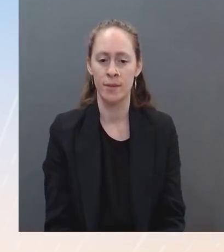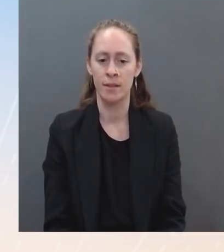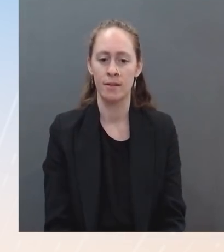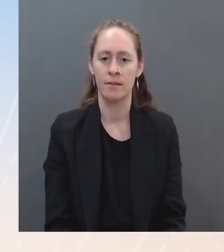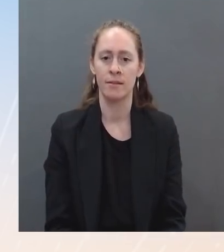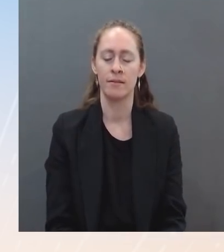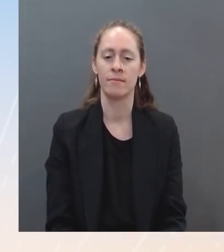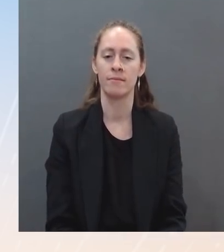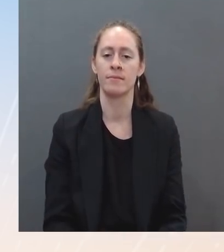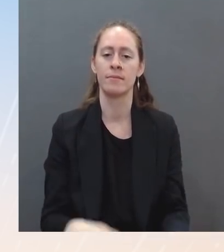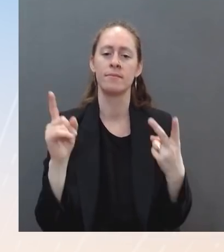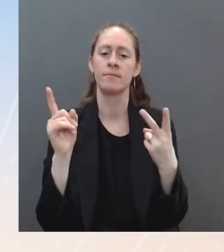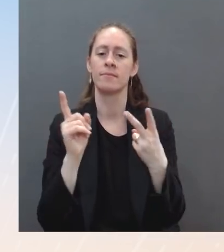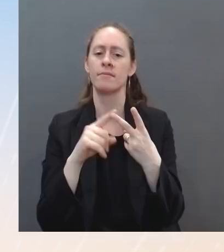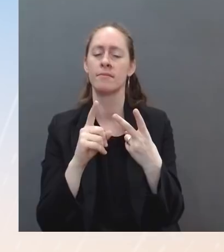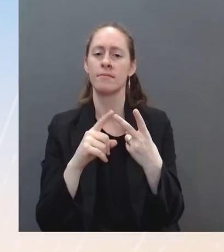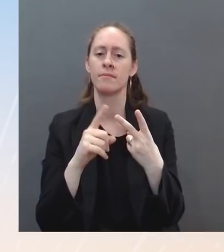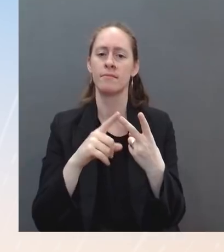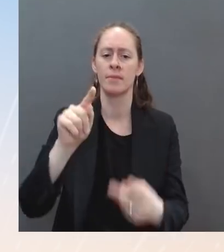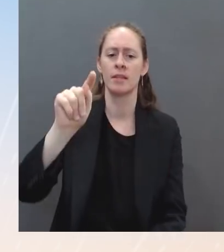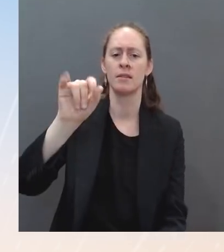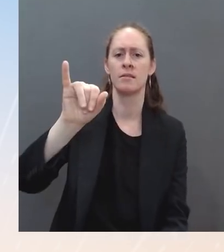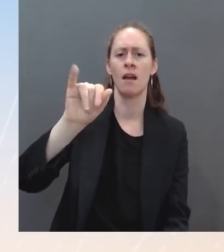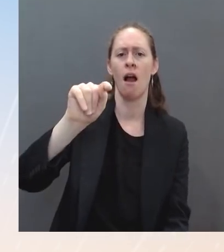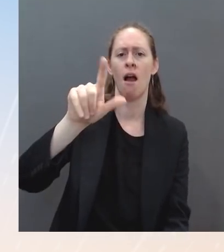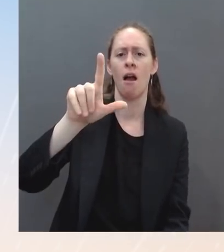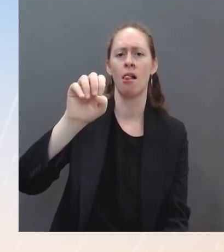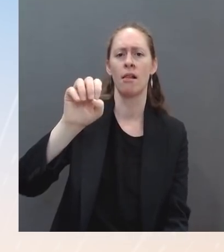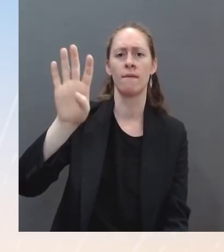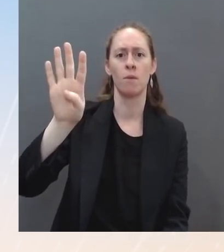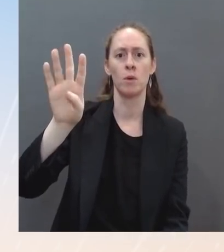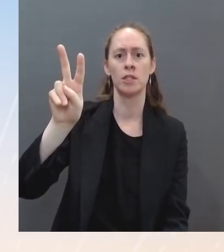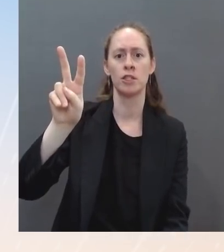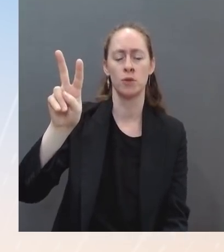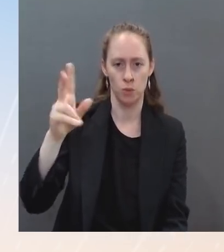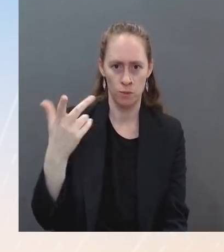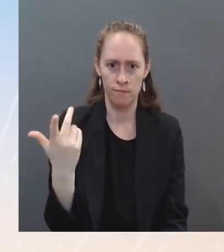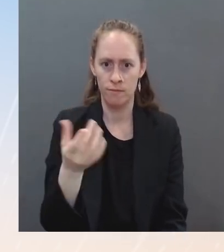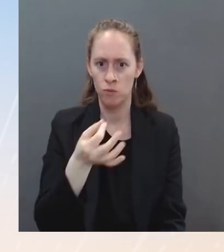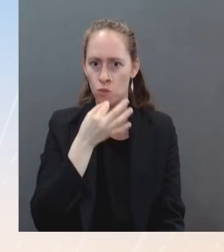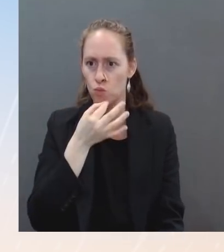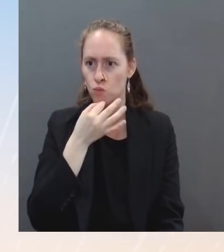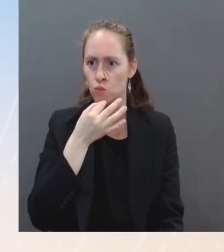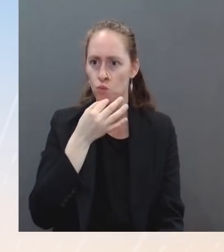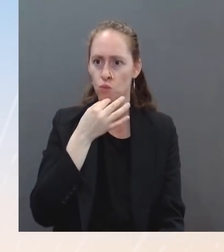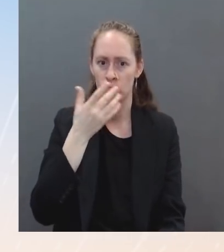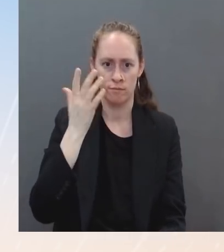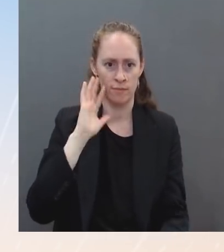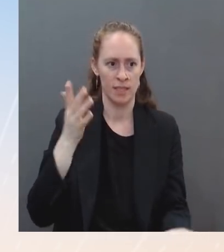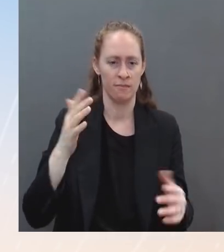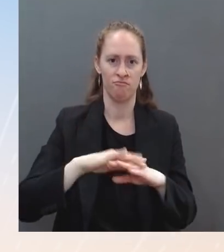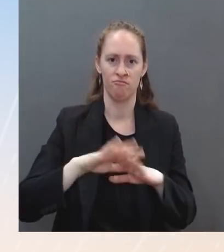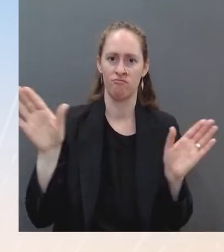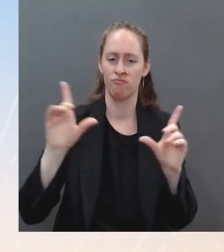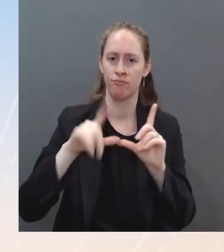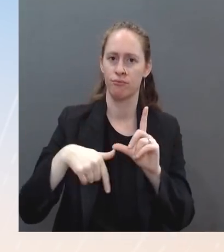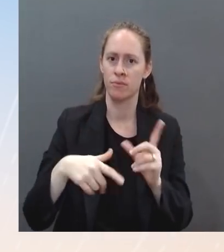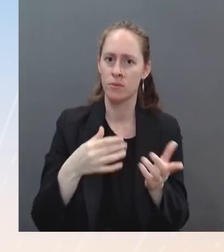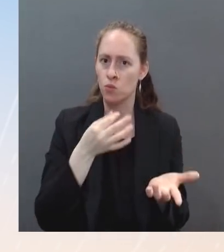you're preparing to end this policy at some point soon here. There has been some concern expressed by Democrats,